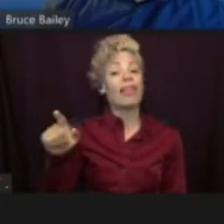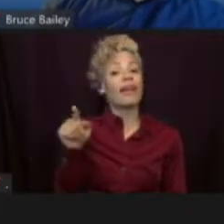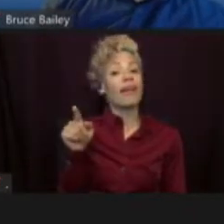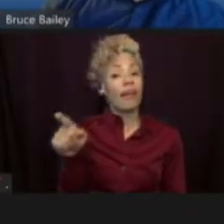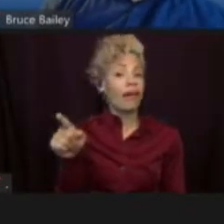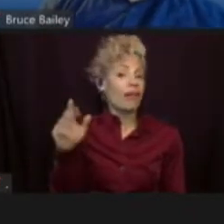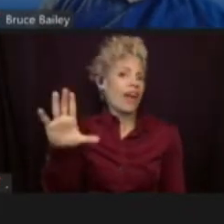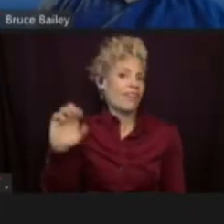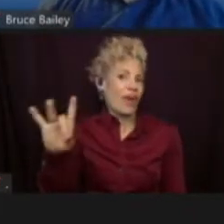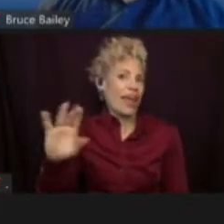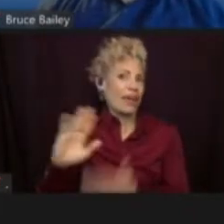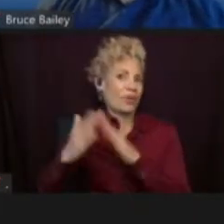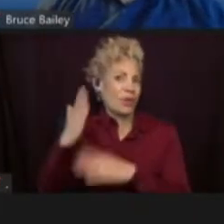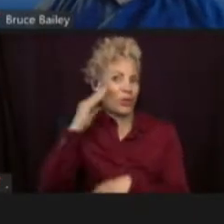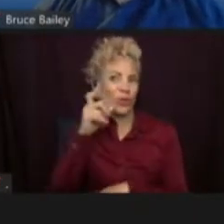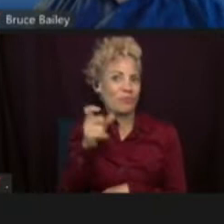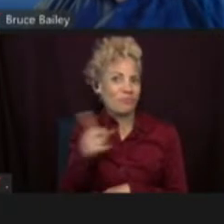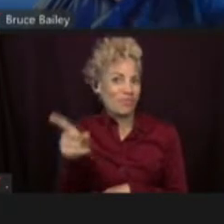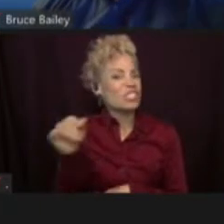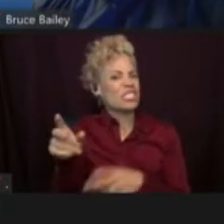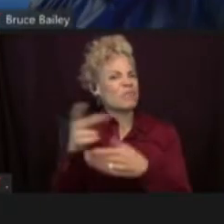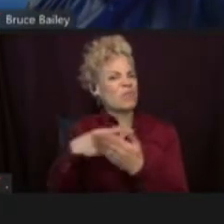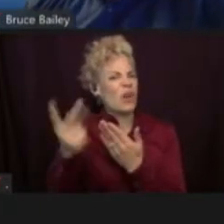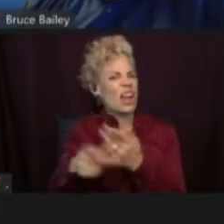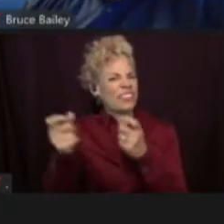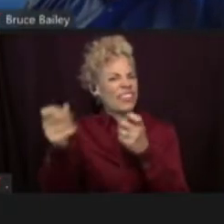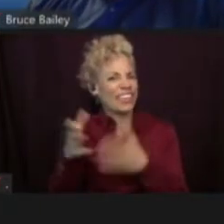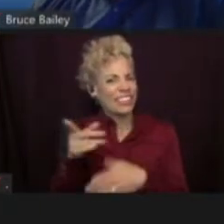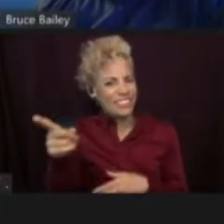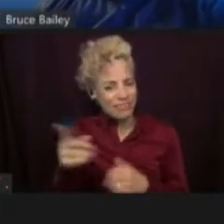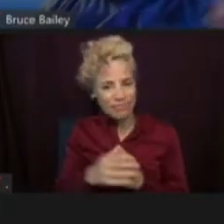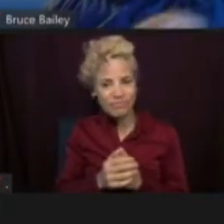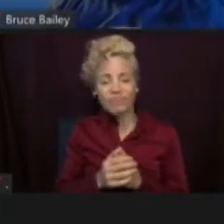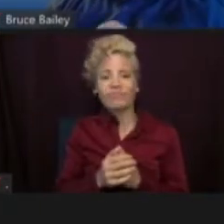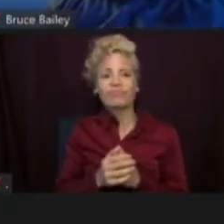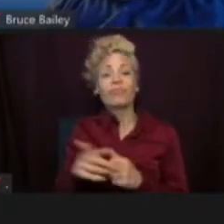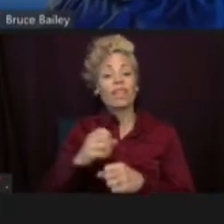since she is a 508 manager, Defense Intelligence Agency,